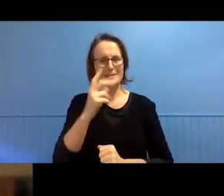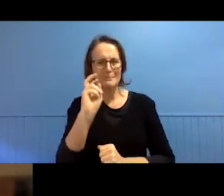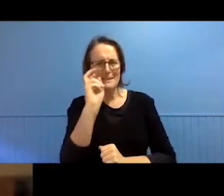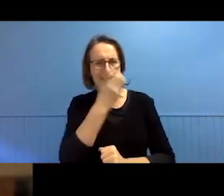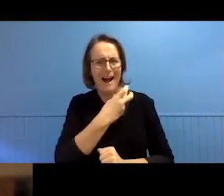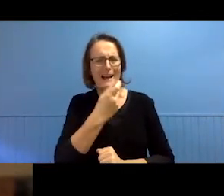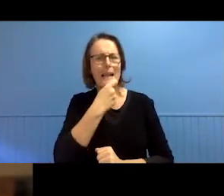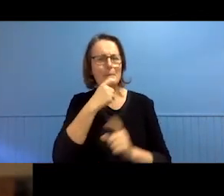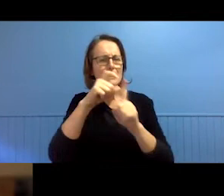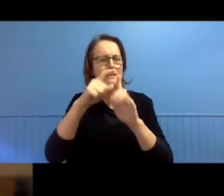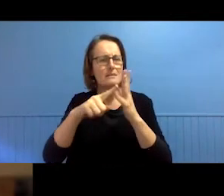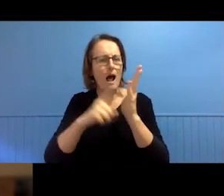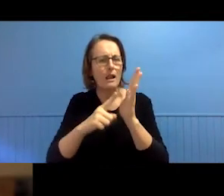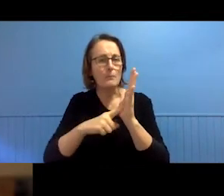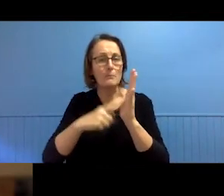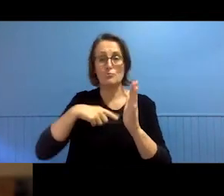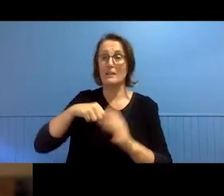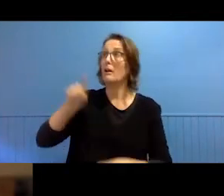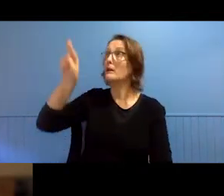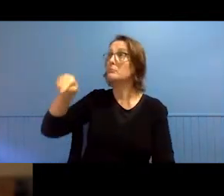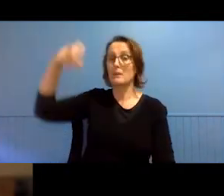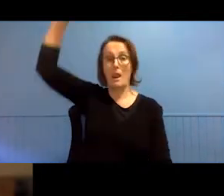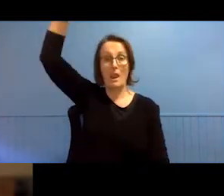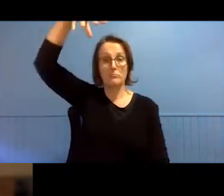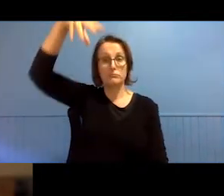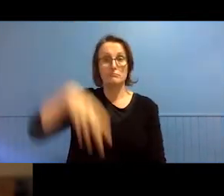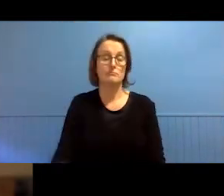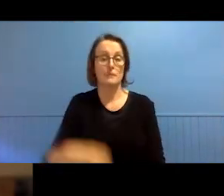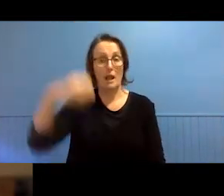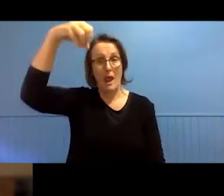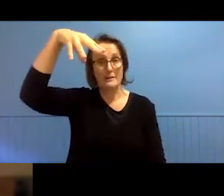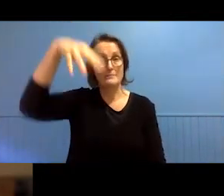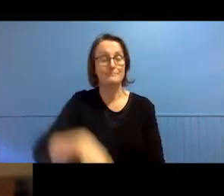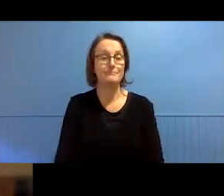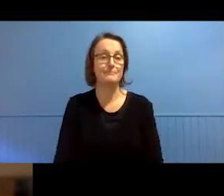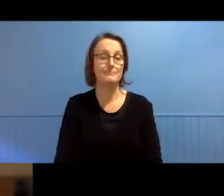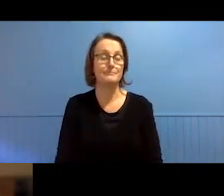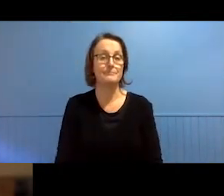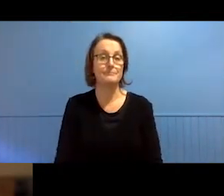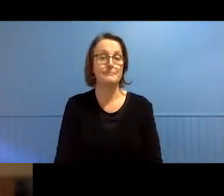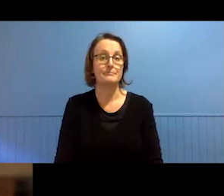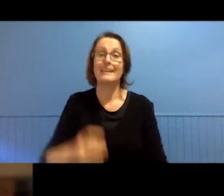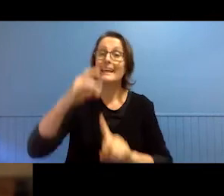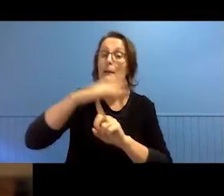because all that is only just the room light. Only room lights on there. The other important thing to note as well is as you move into